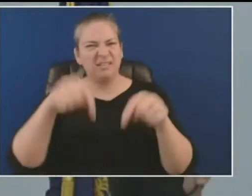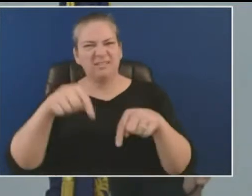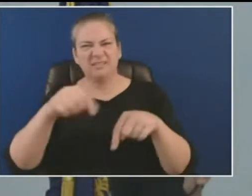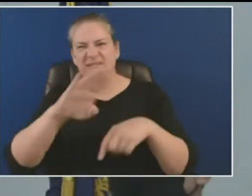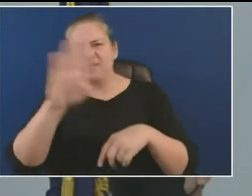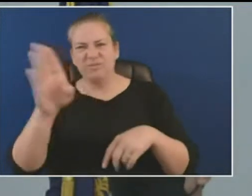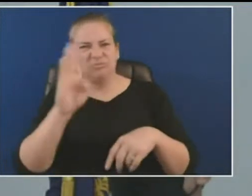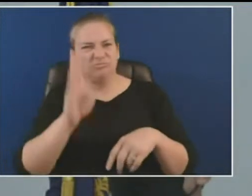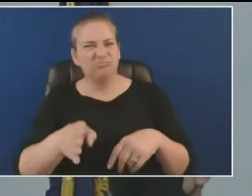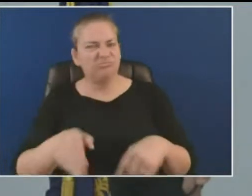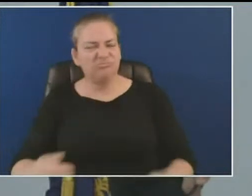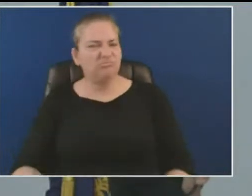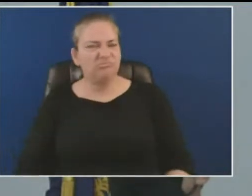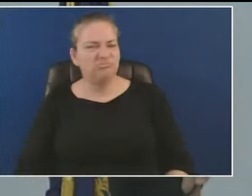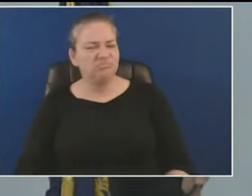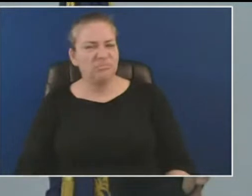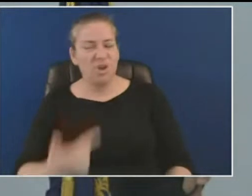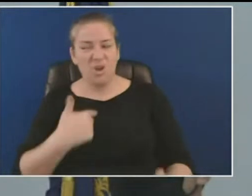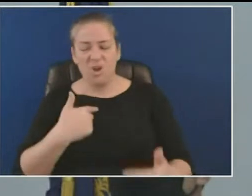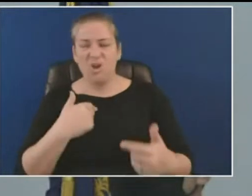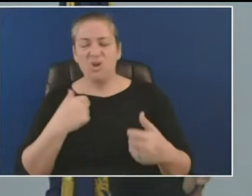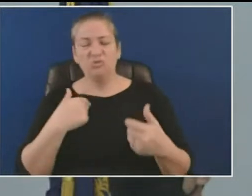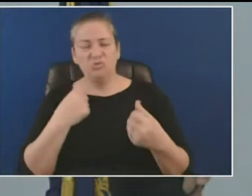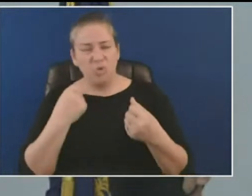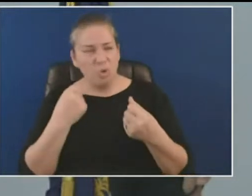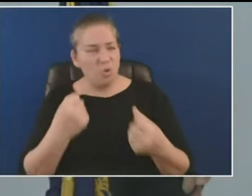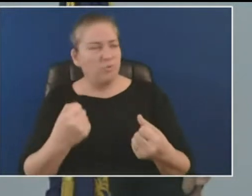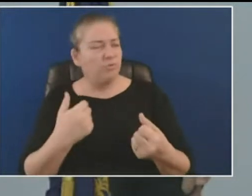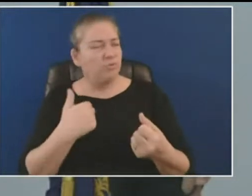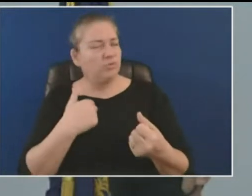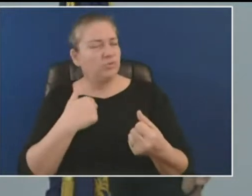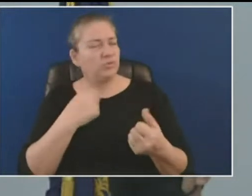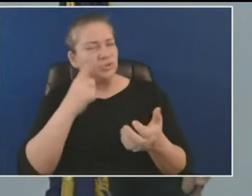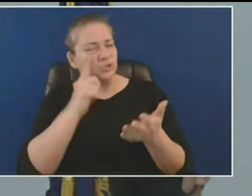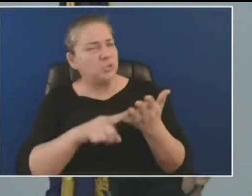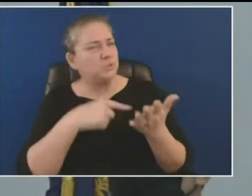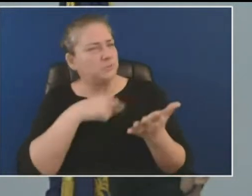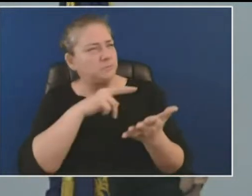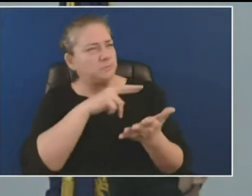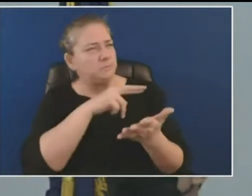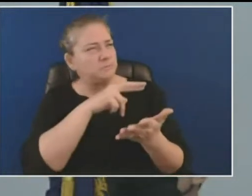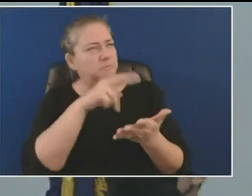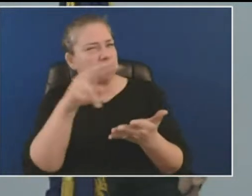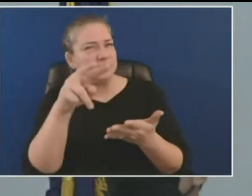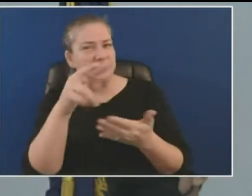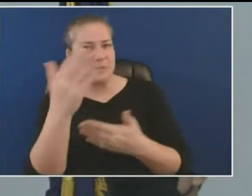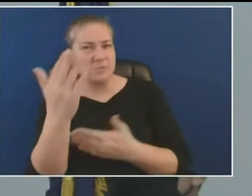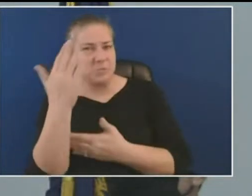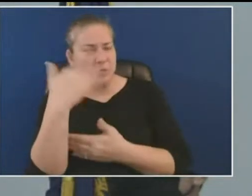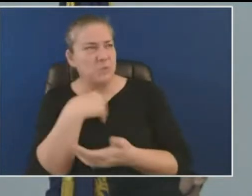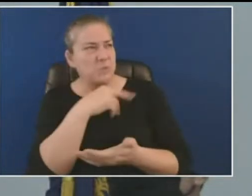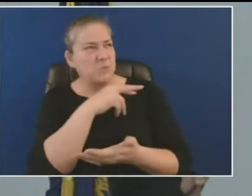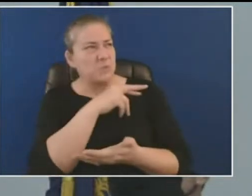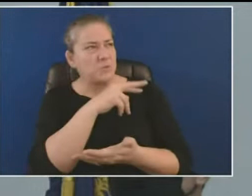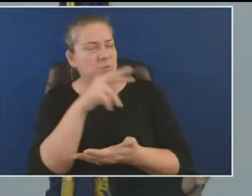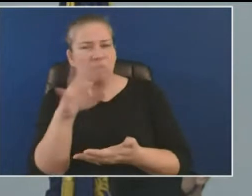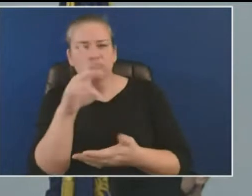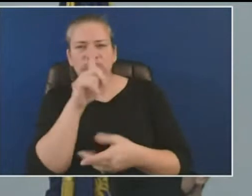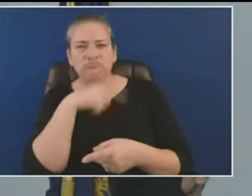Driving around, looking at the neighborhoods early this morning. I I just couldn't find them, couldn't believe.